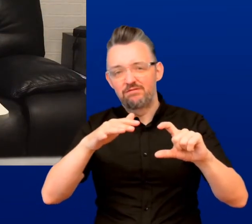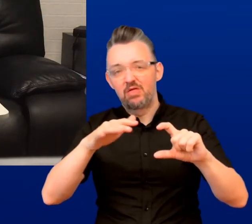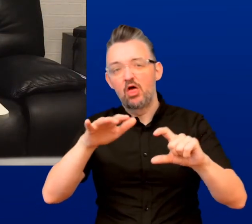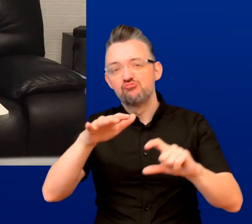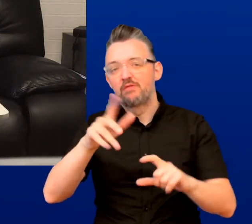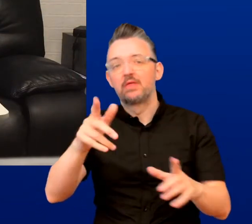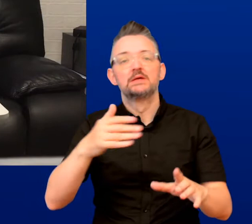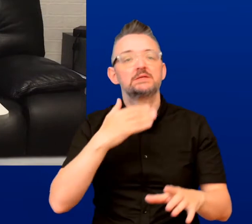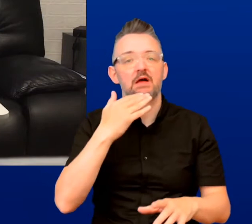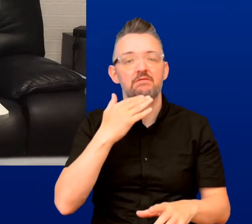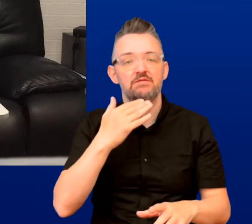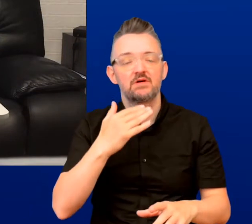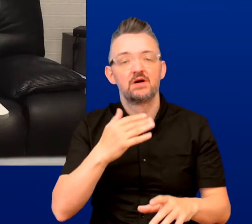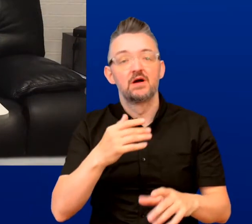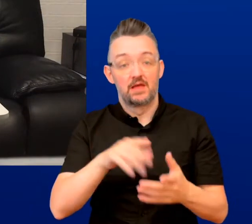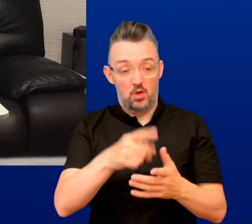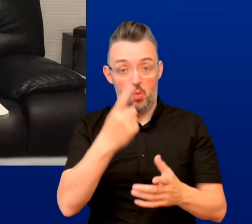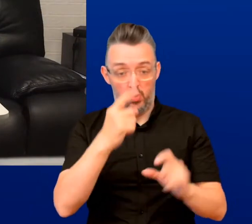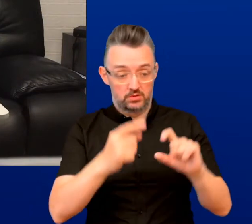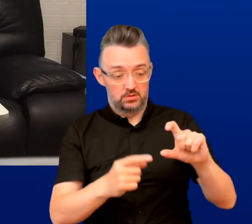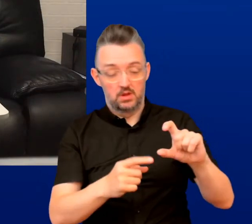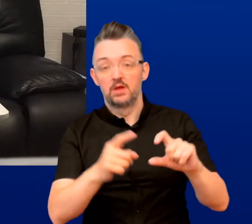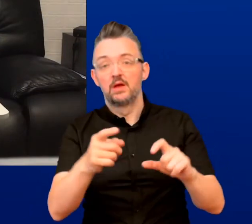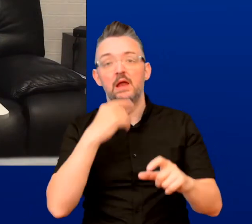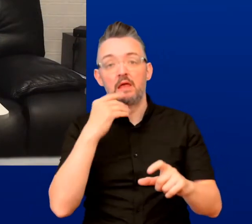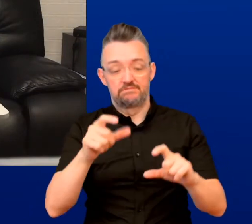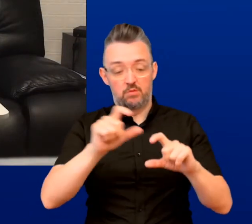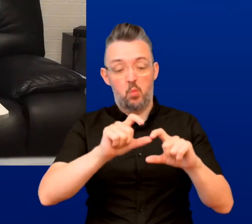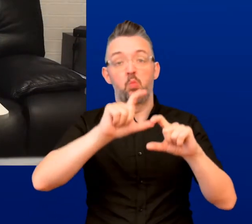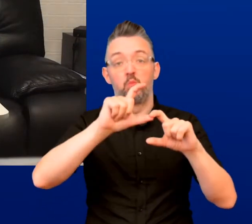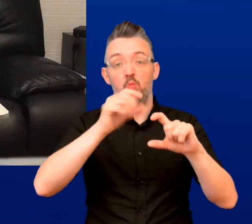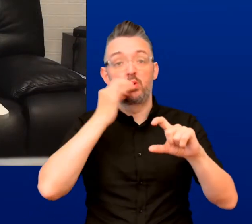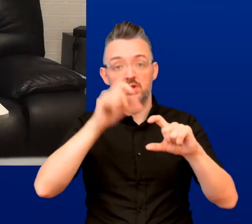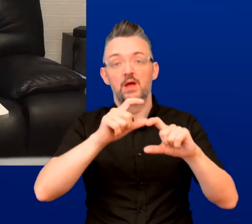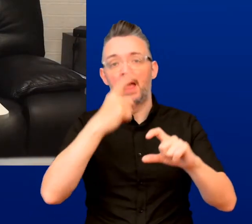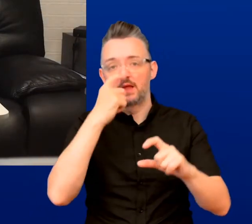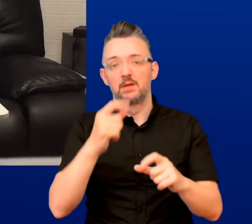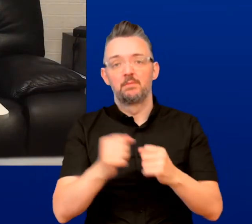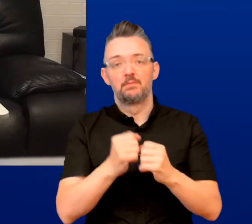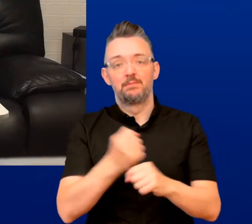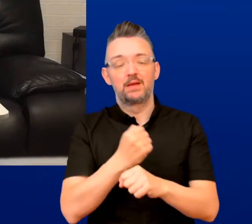to make one bowl.